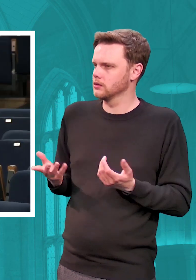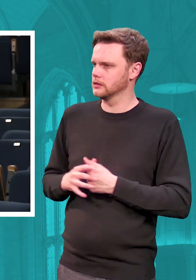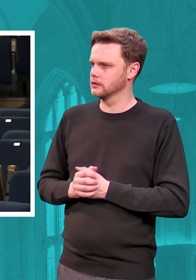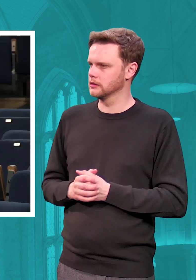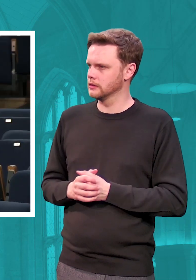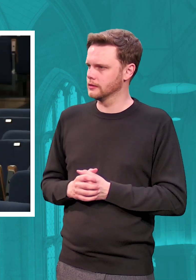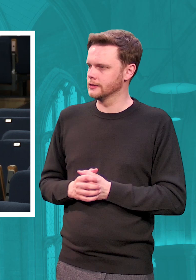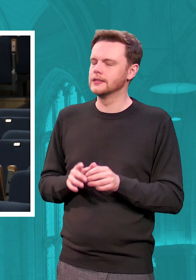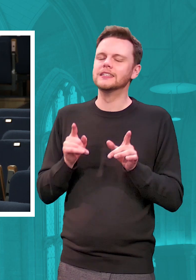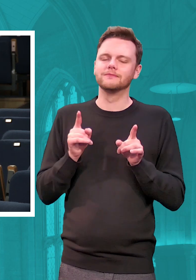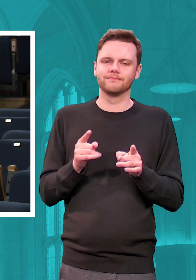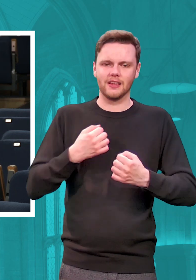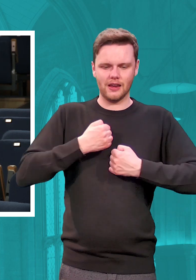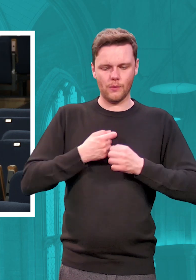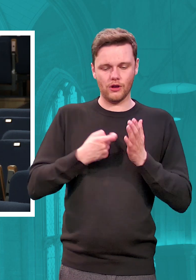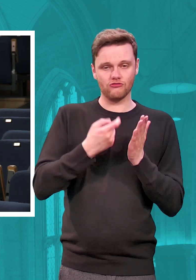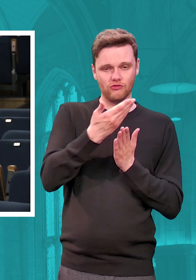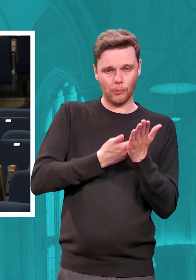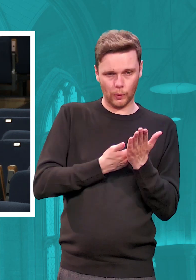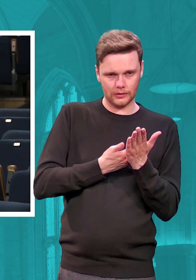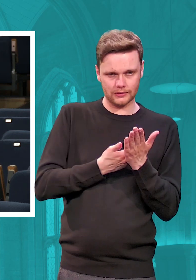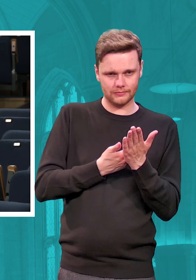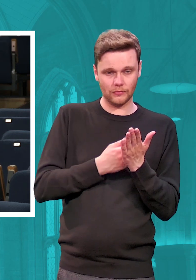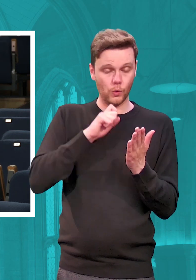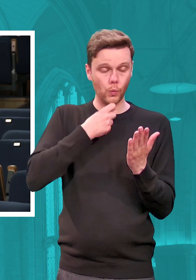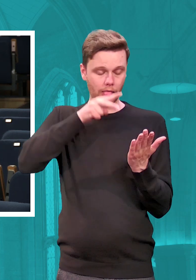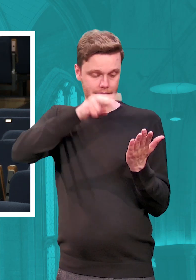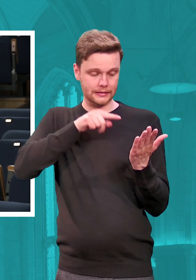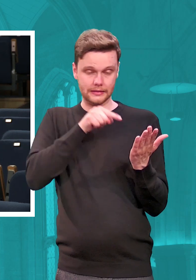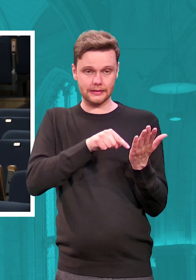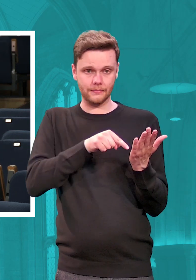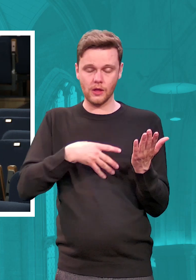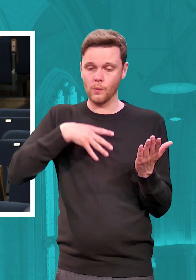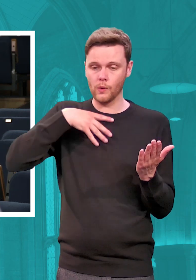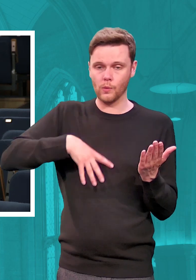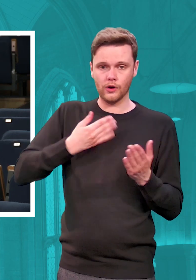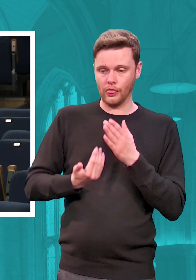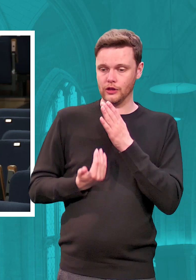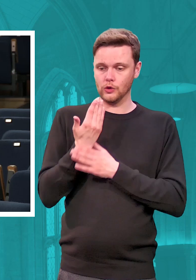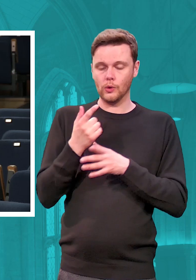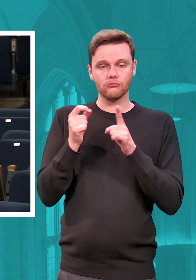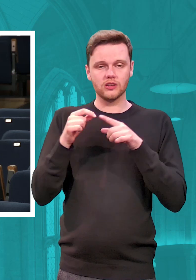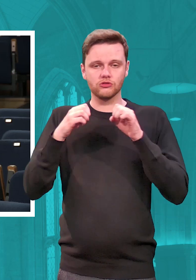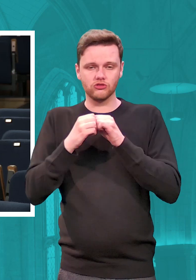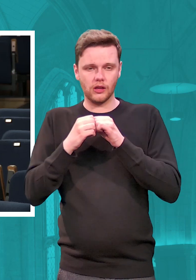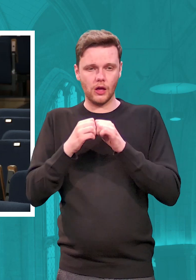In our report, you will see that we want the new presbyteries to be properly resourced